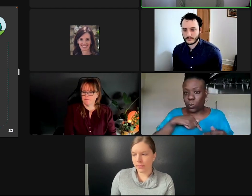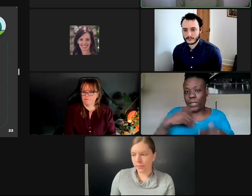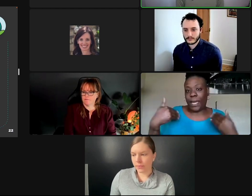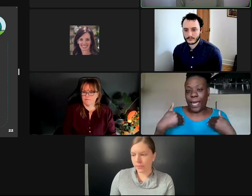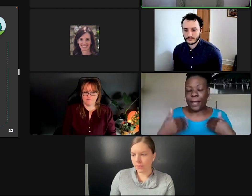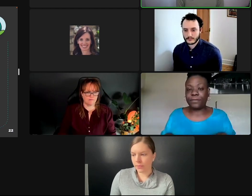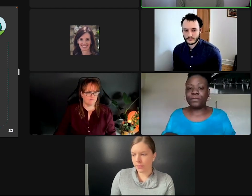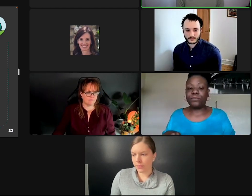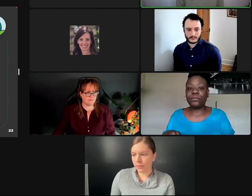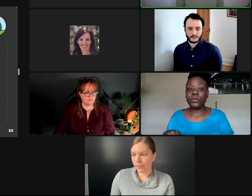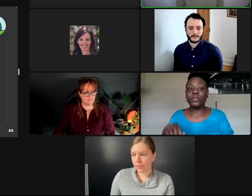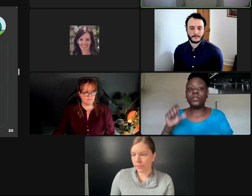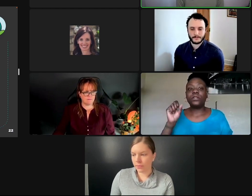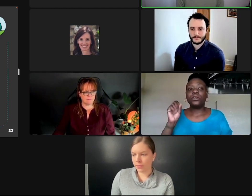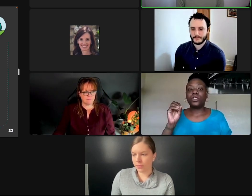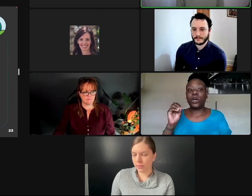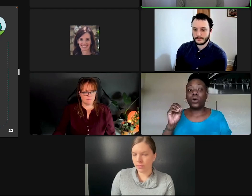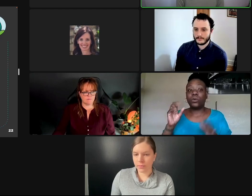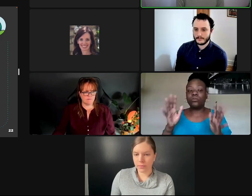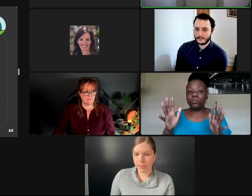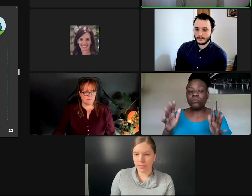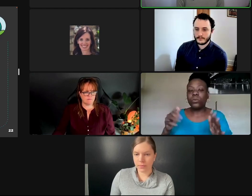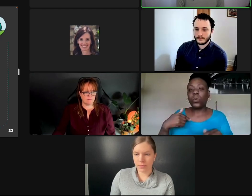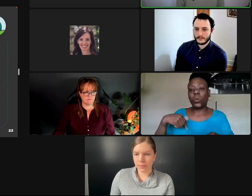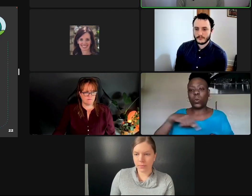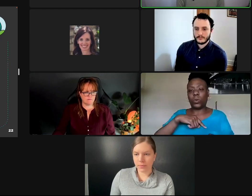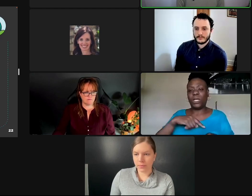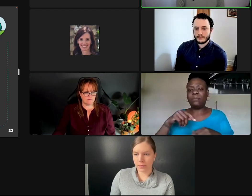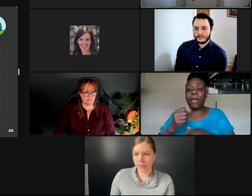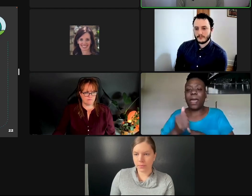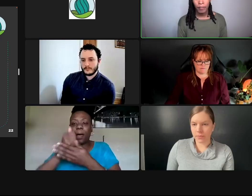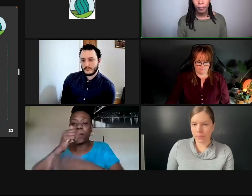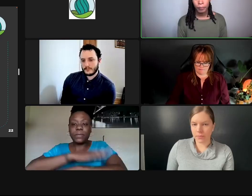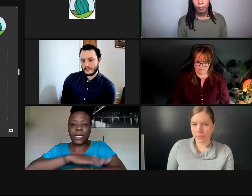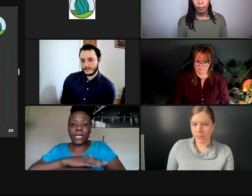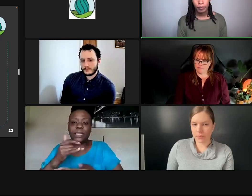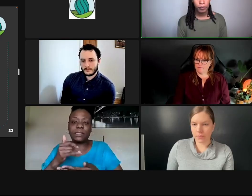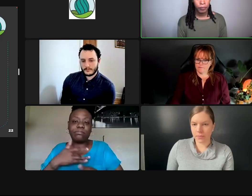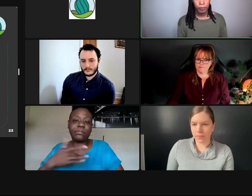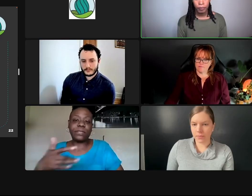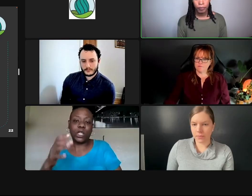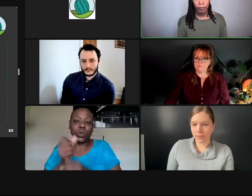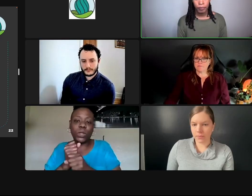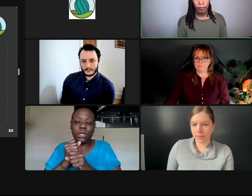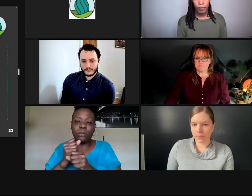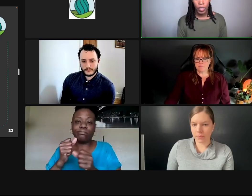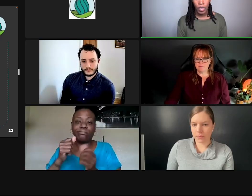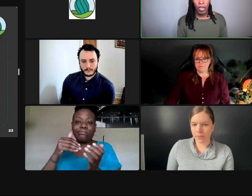So we're going to go ahead and start with the questions that we do have.